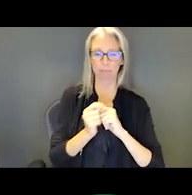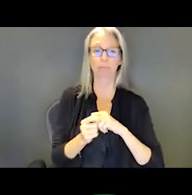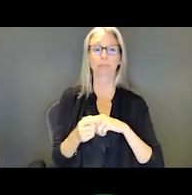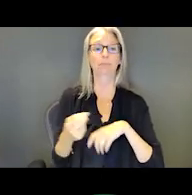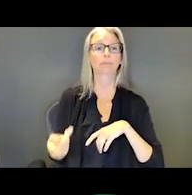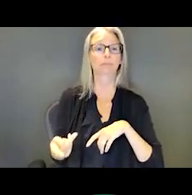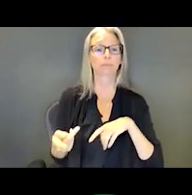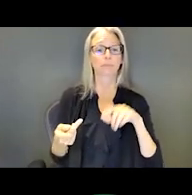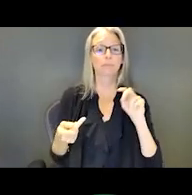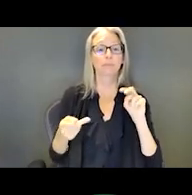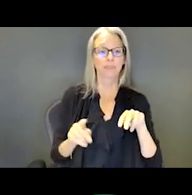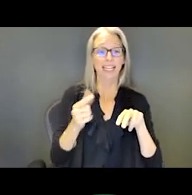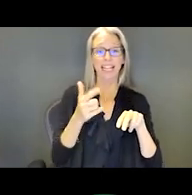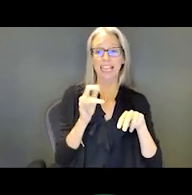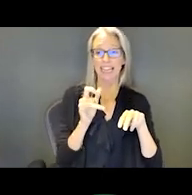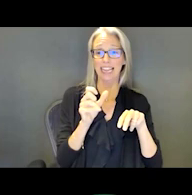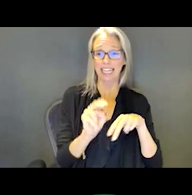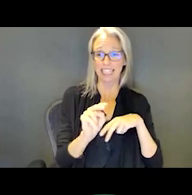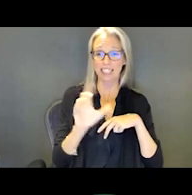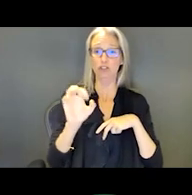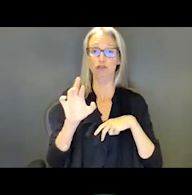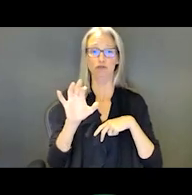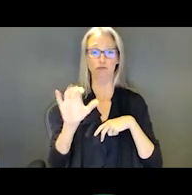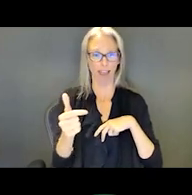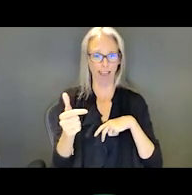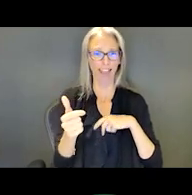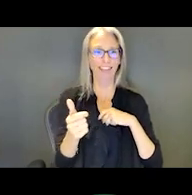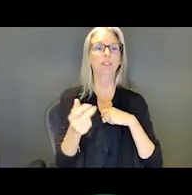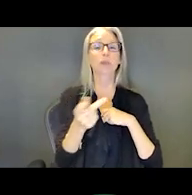on a porch outside surrounded by trees and potted flowers.